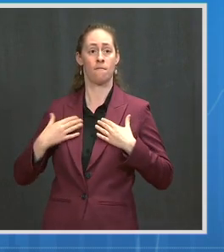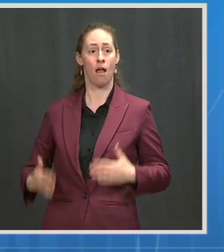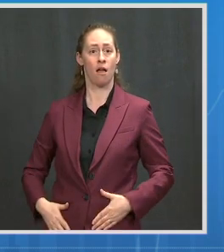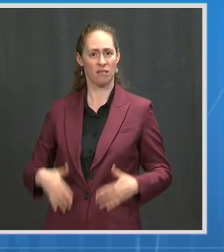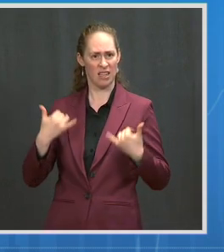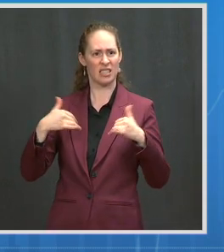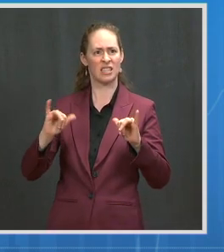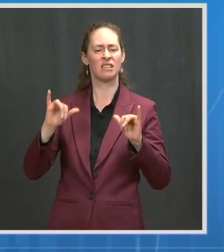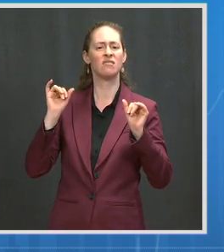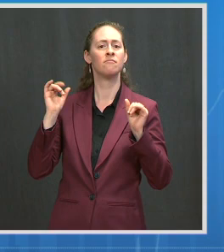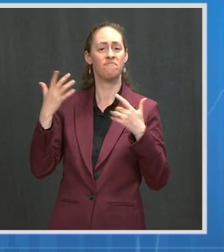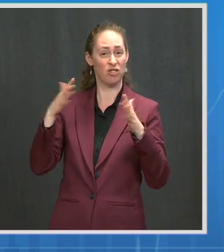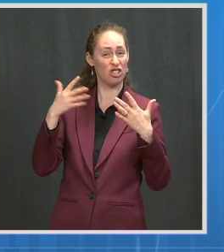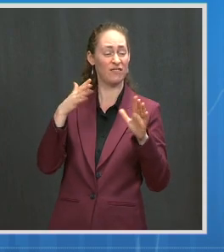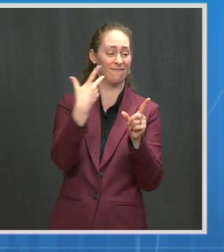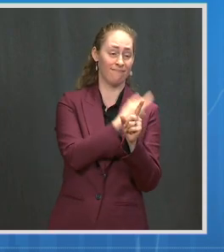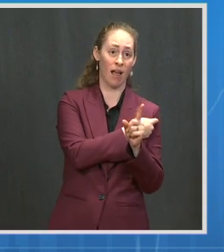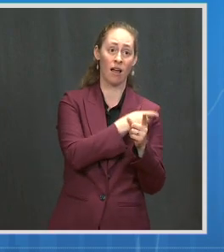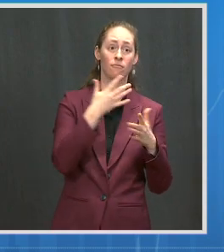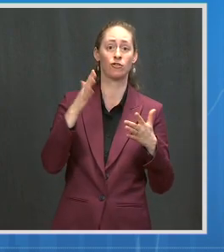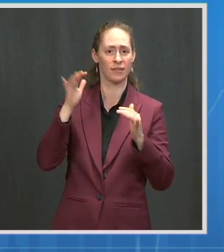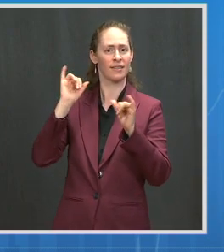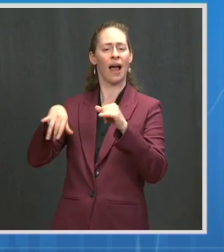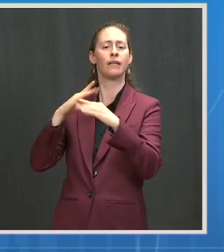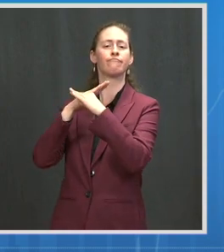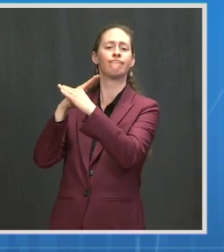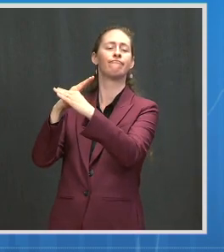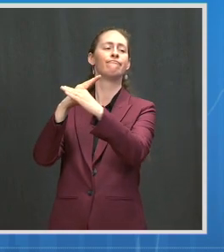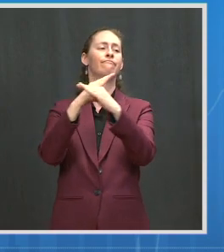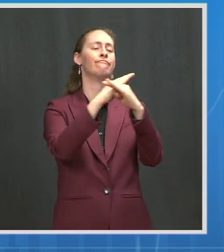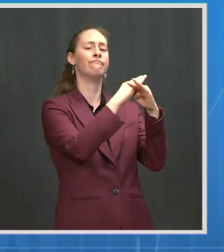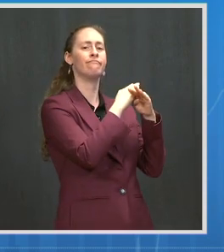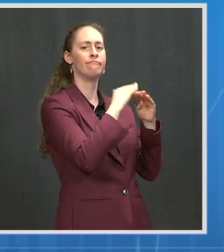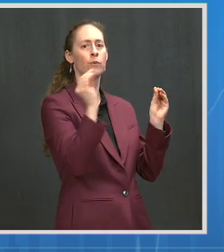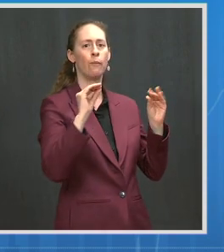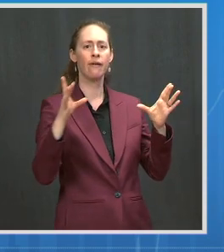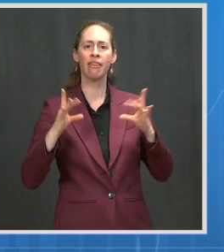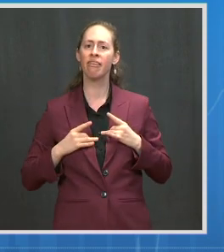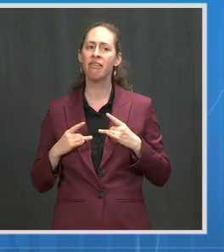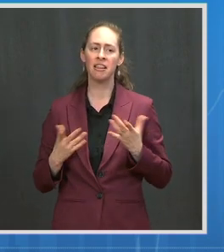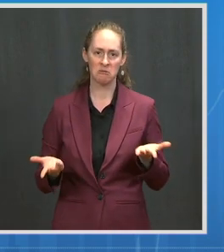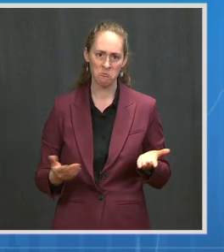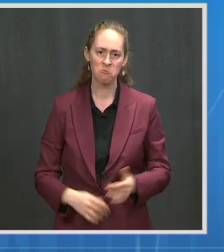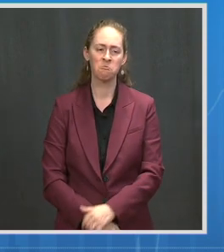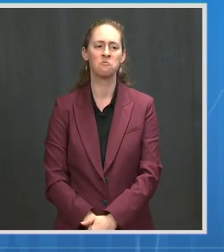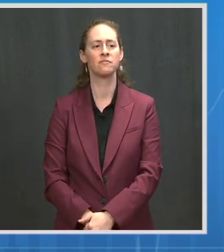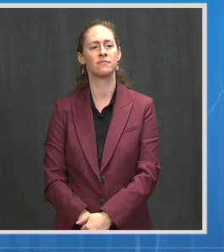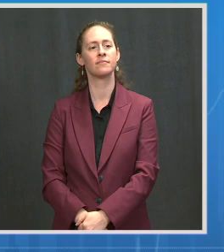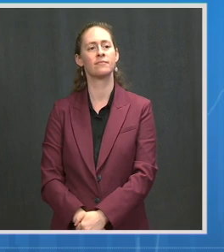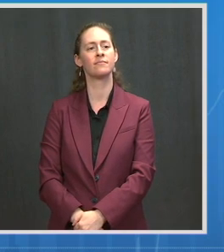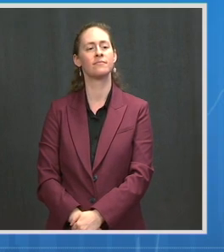they hadn't shown the 617 from India on this slide. But on the next slide,